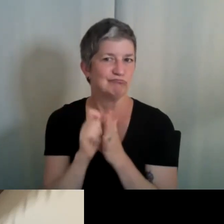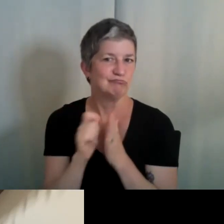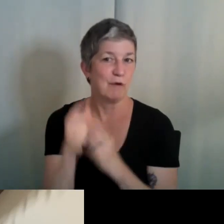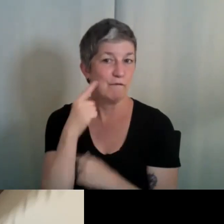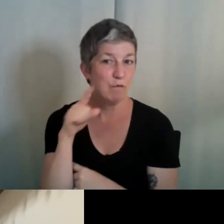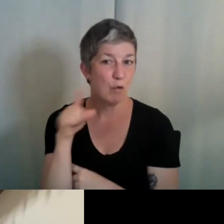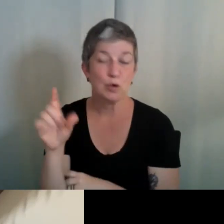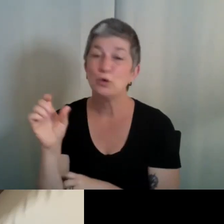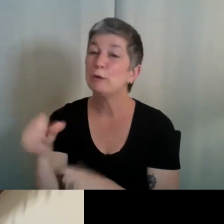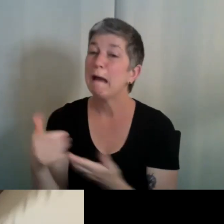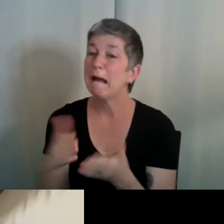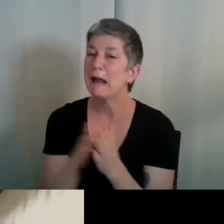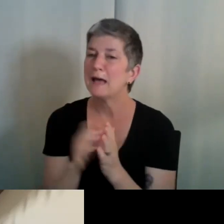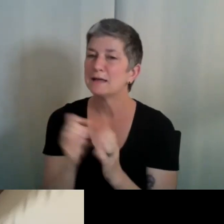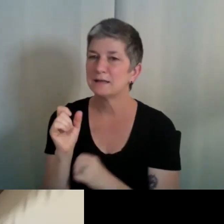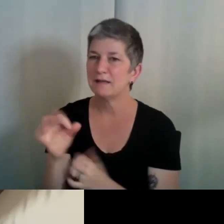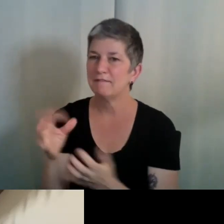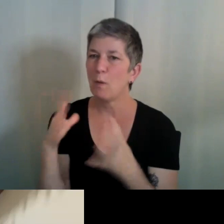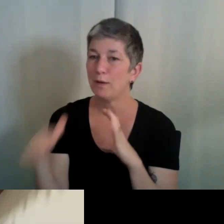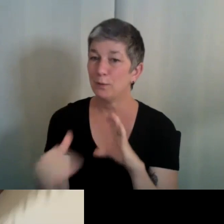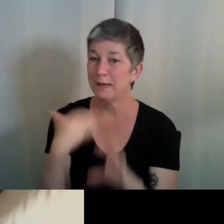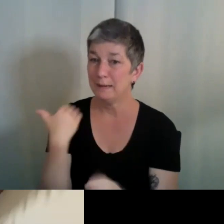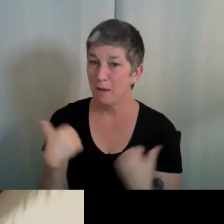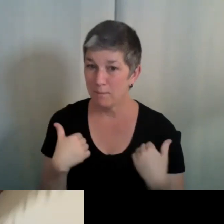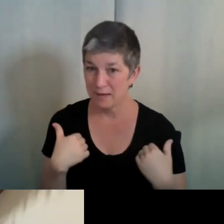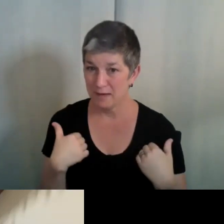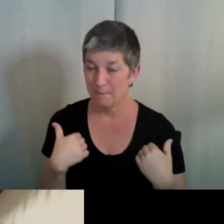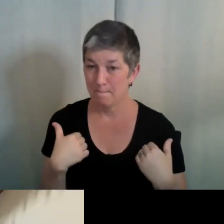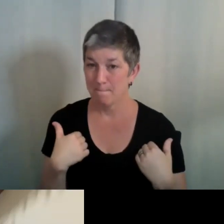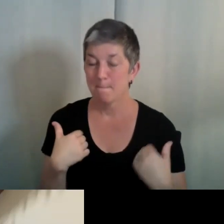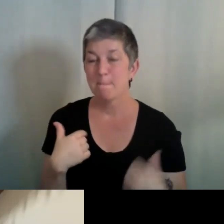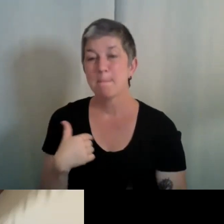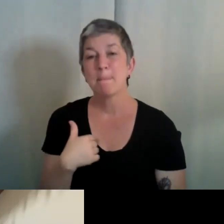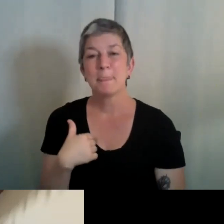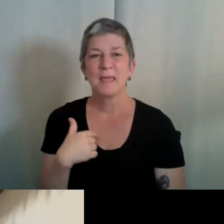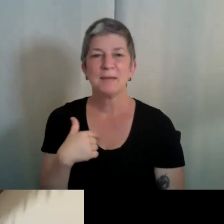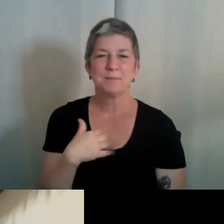ask if you want to email me, I kind of would like to little to